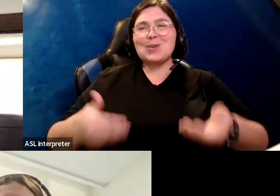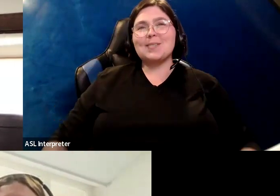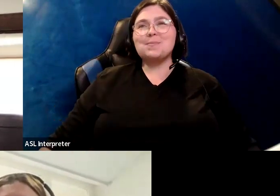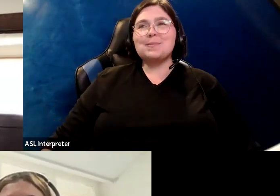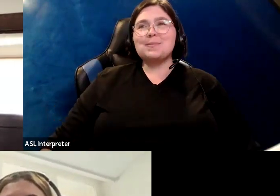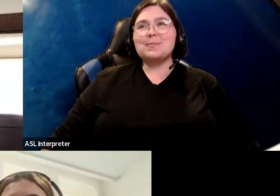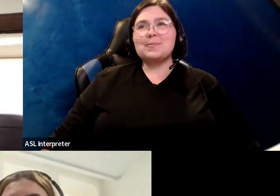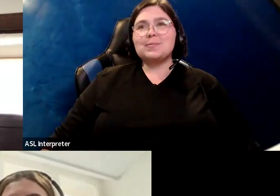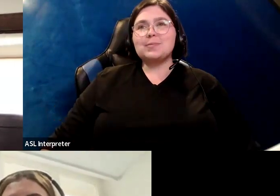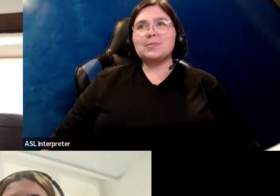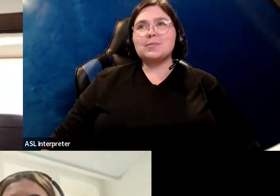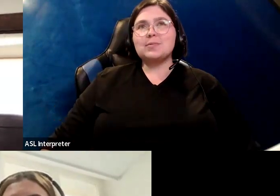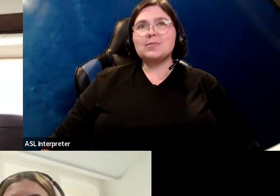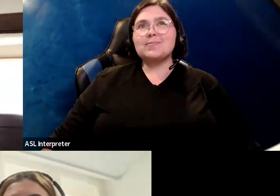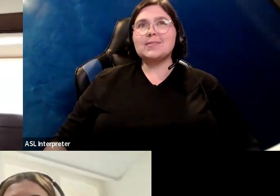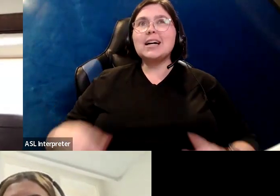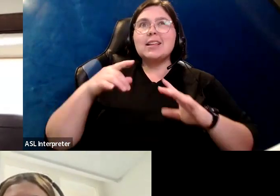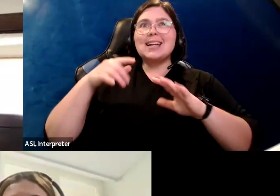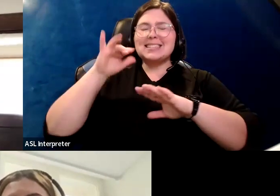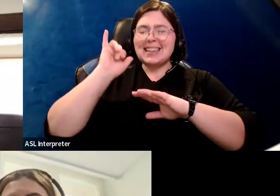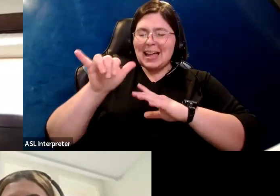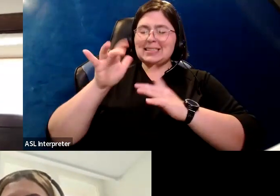into really the core of this session.